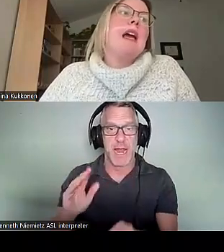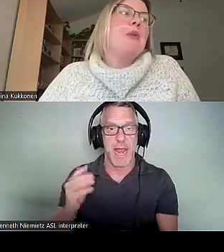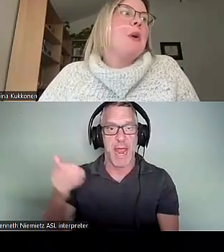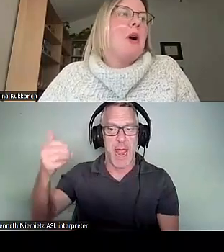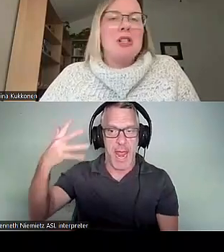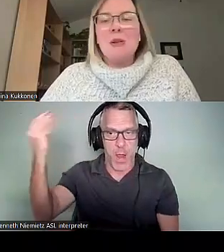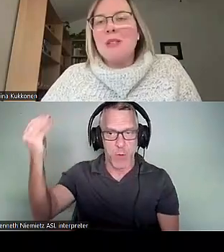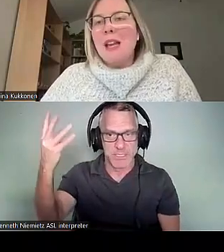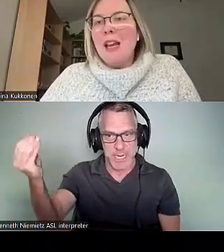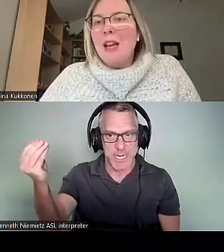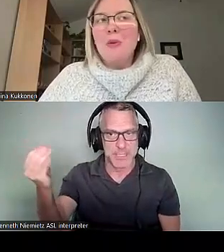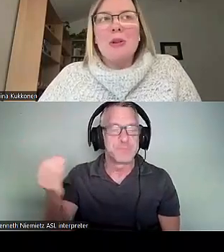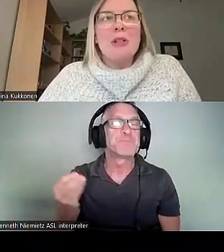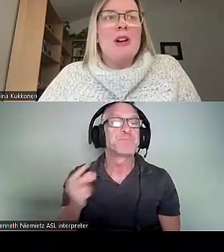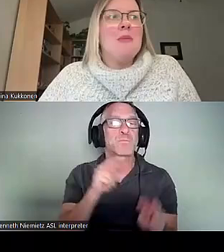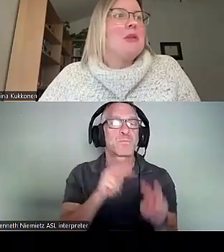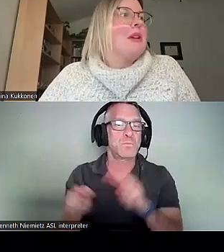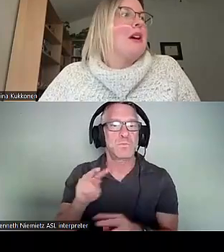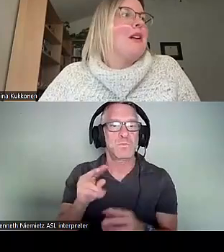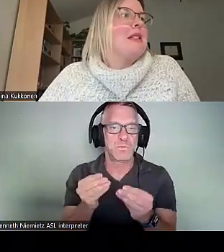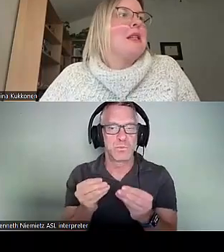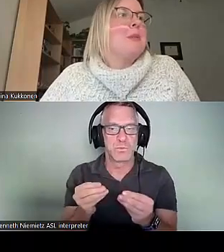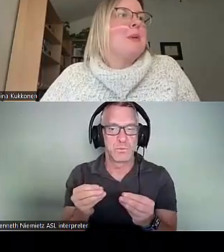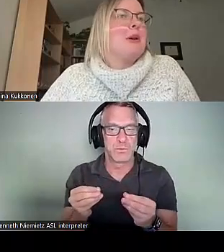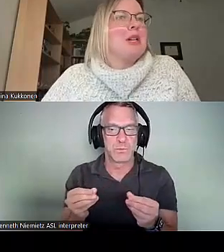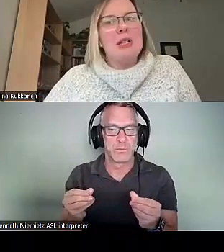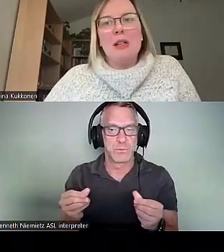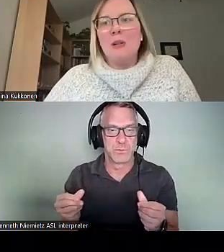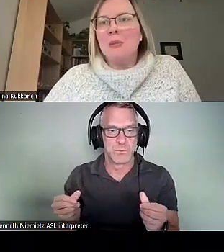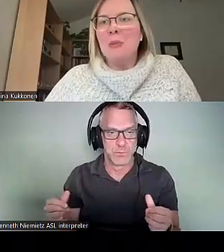and we watched them decay over time. So, you can kind of see the progression there,